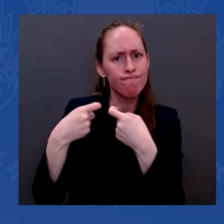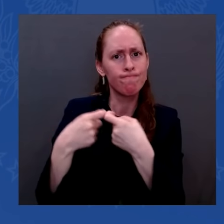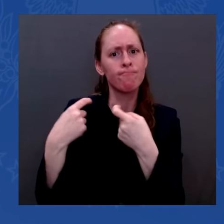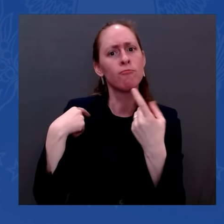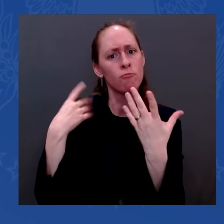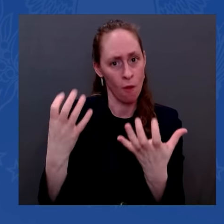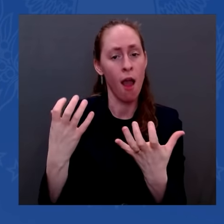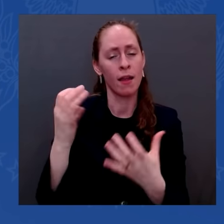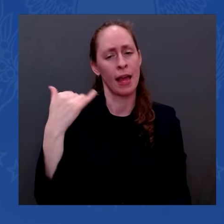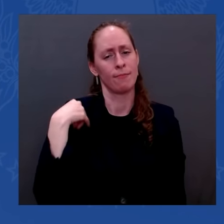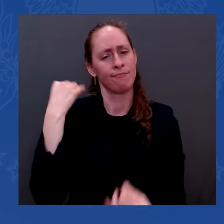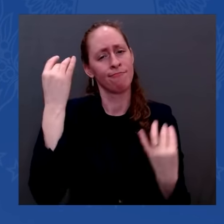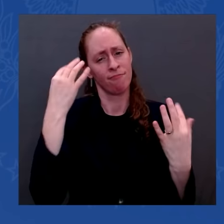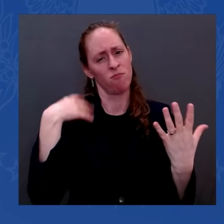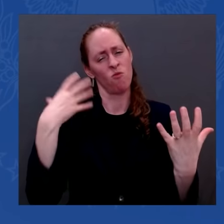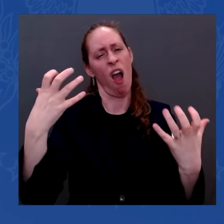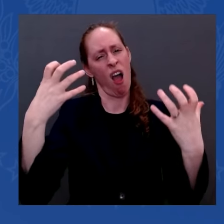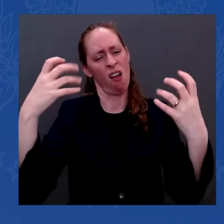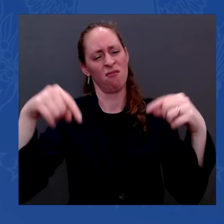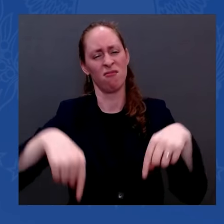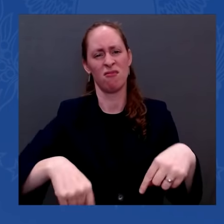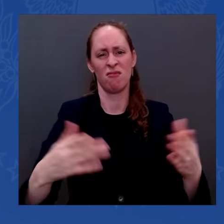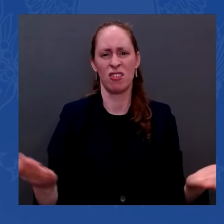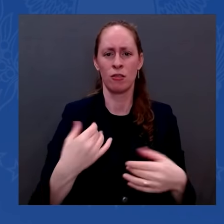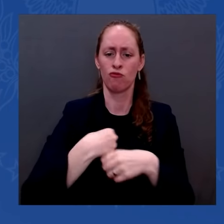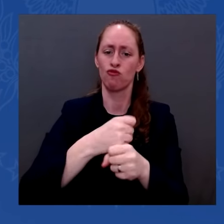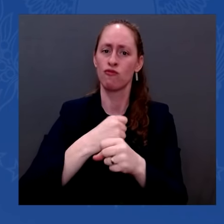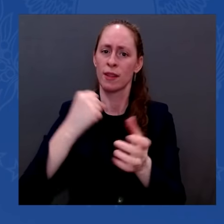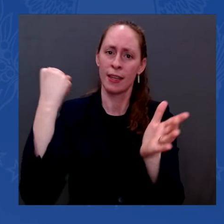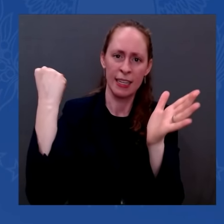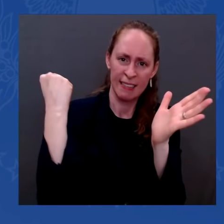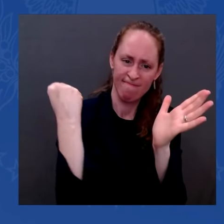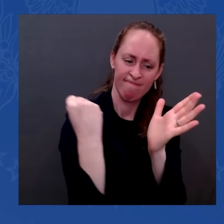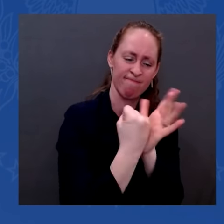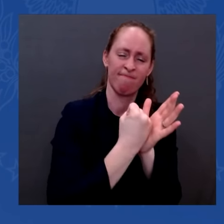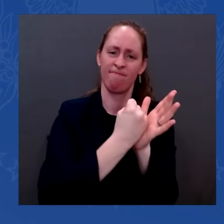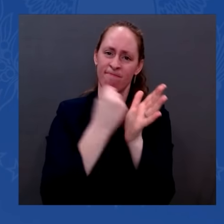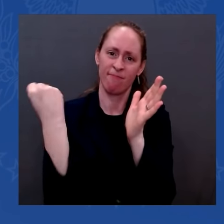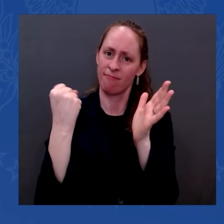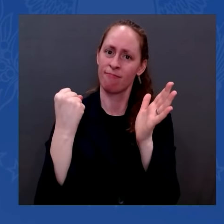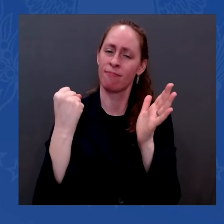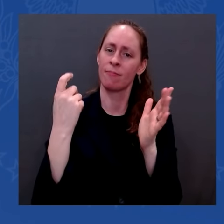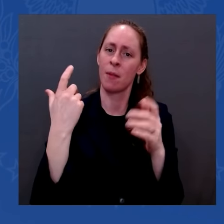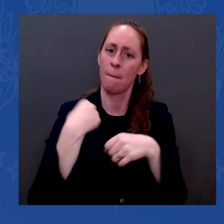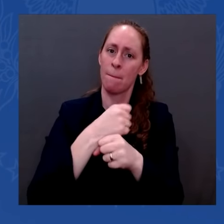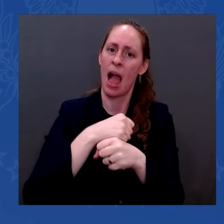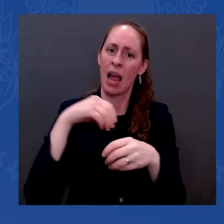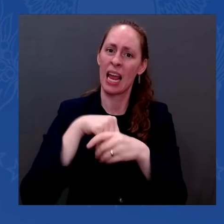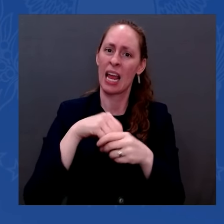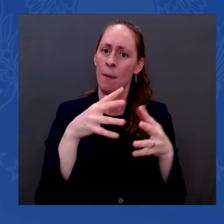and materials, as well as minerals, right here that are in the United States of America, we get them.